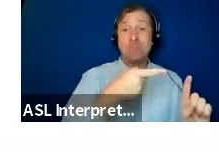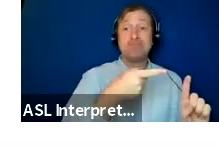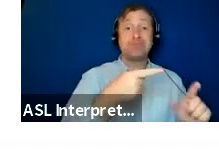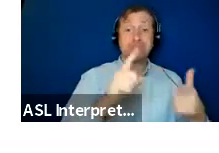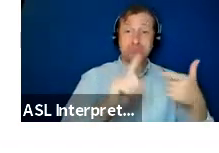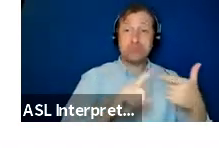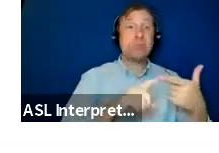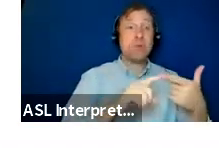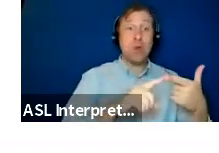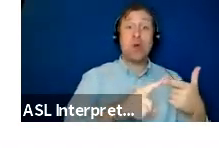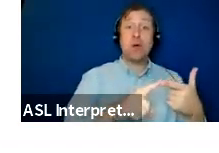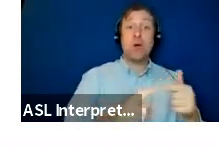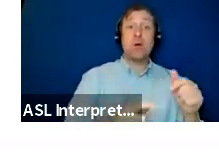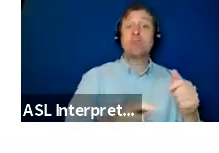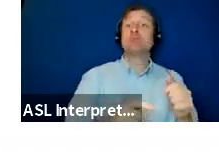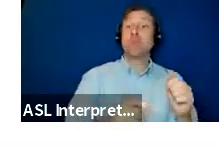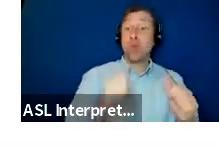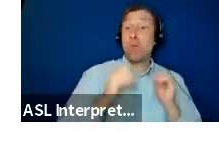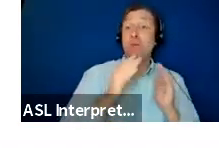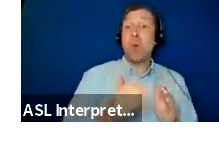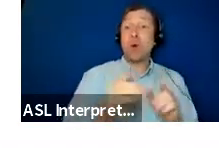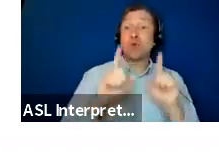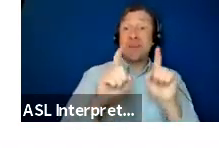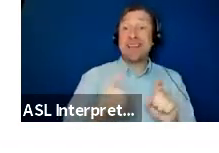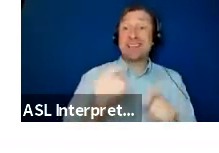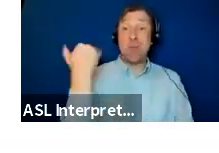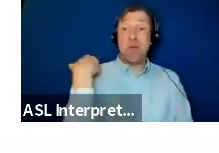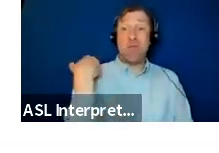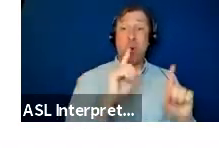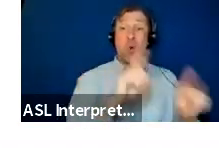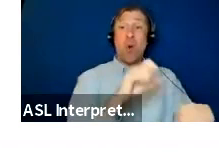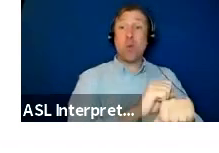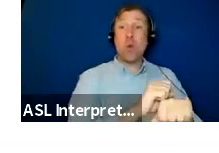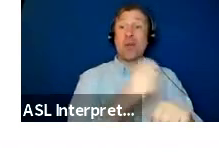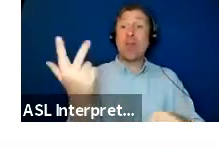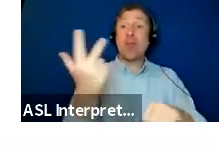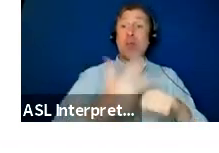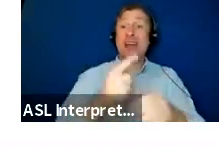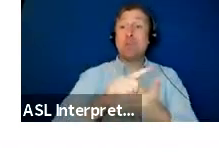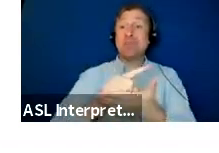will be tested prior to starting work, and then three times per week during the time that they are working on the production.